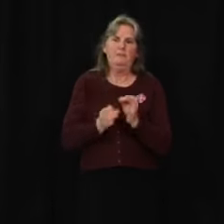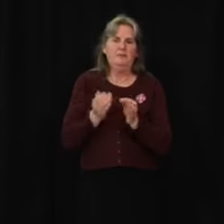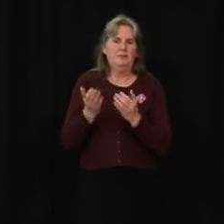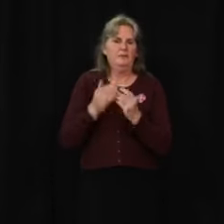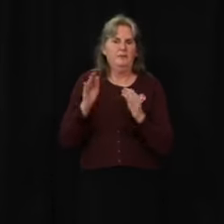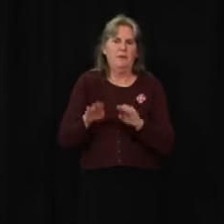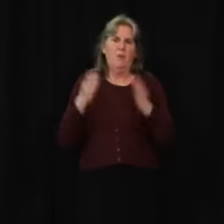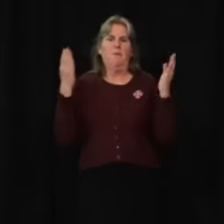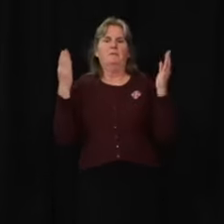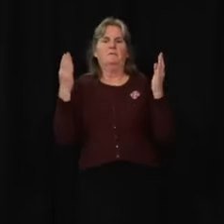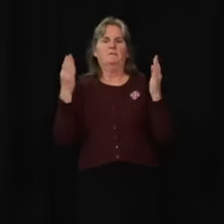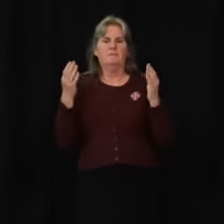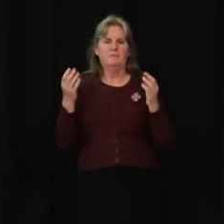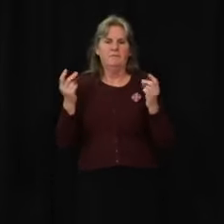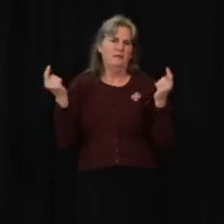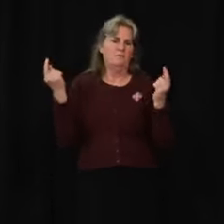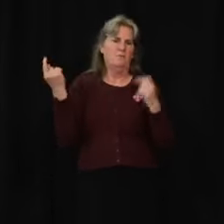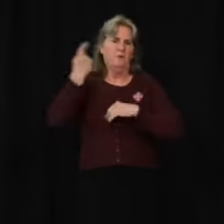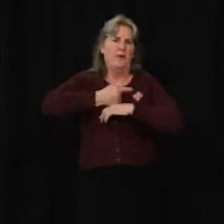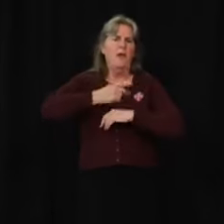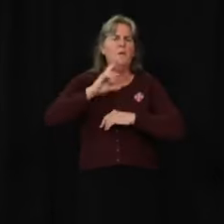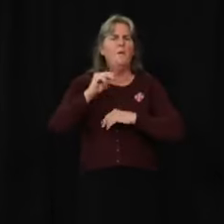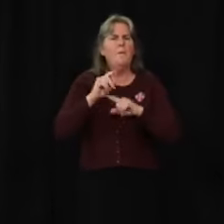answer any specific questions people have.